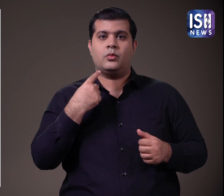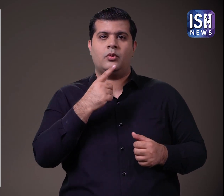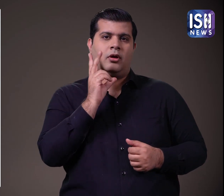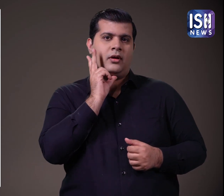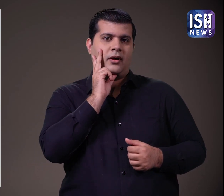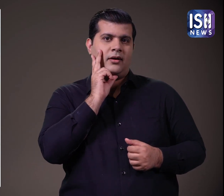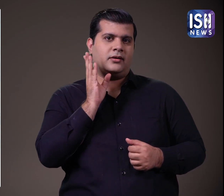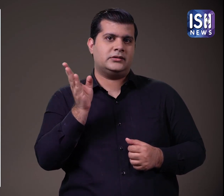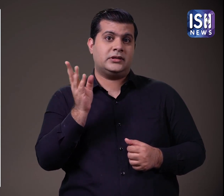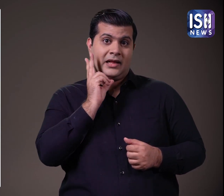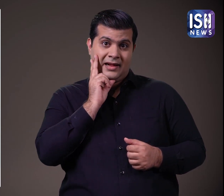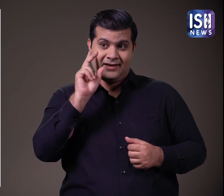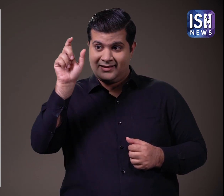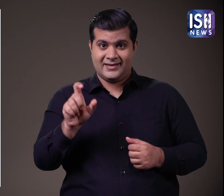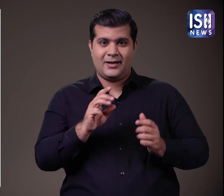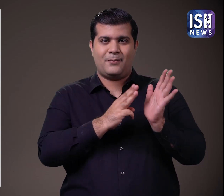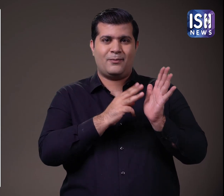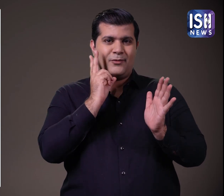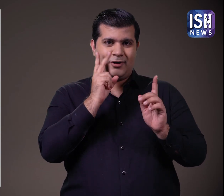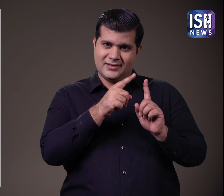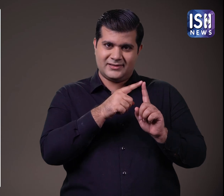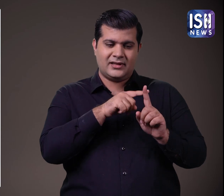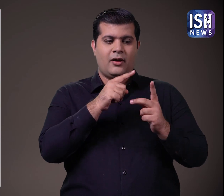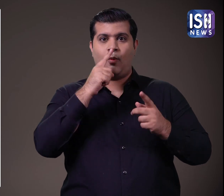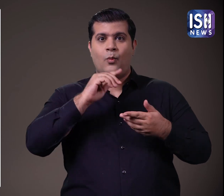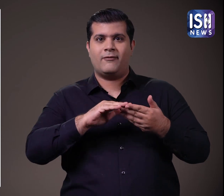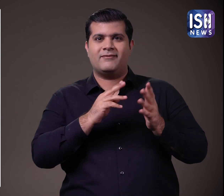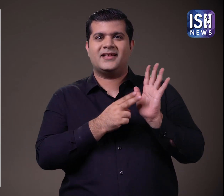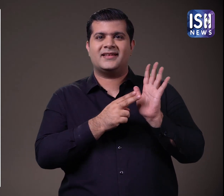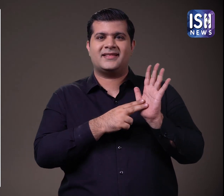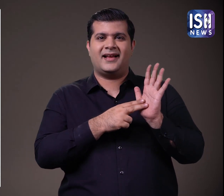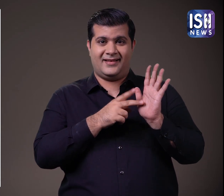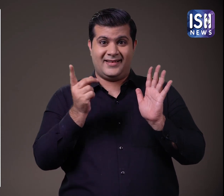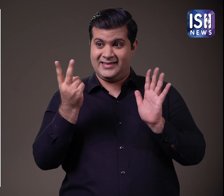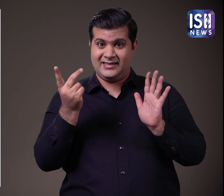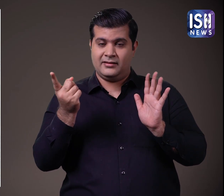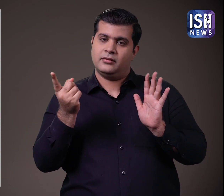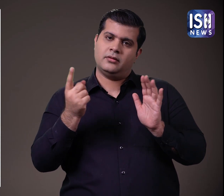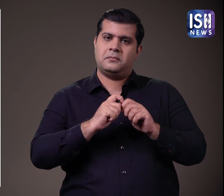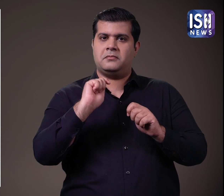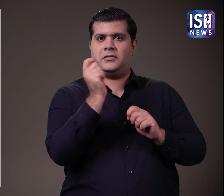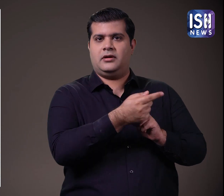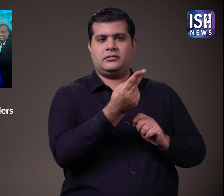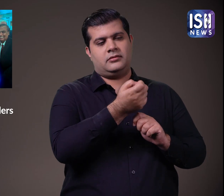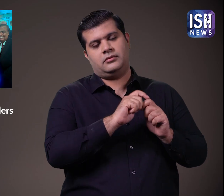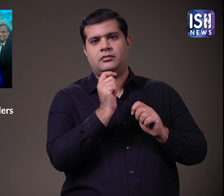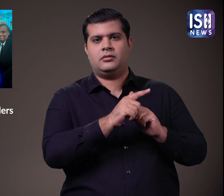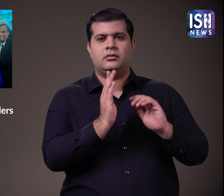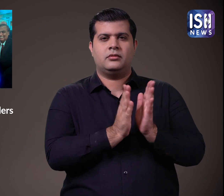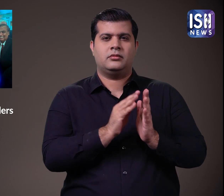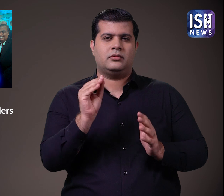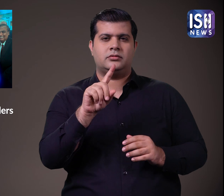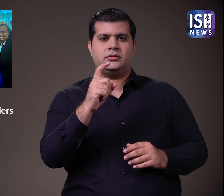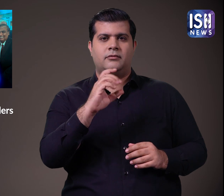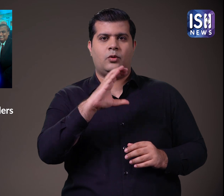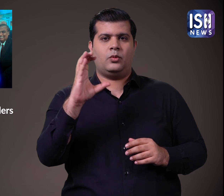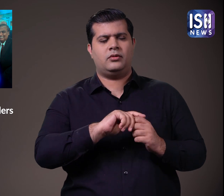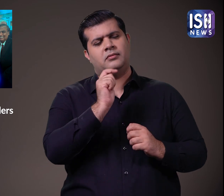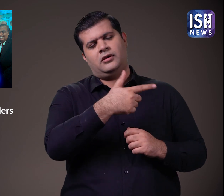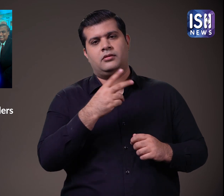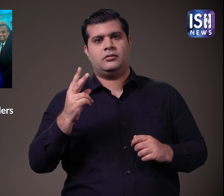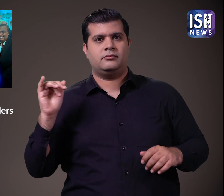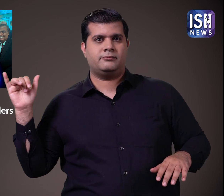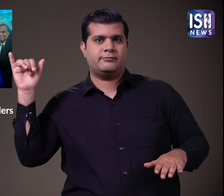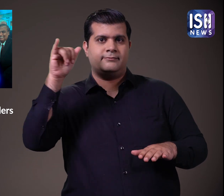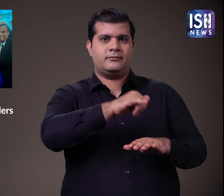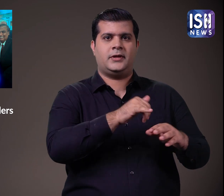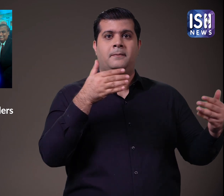Reliance Industries' Chairman Mukesh Ambani and his wife Nita Ambani bought tickets worth about ₹17 Crore